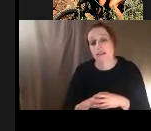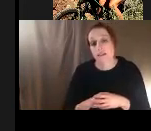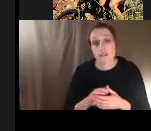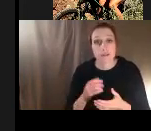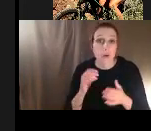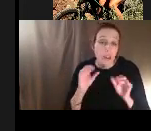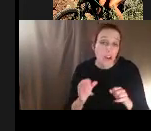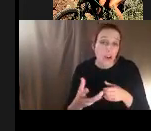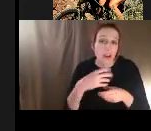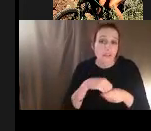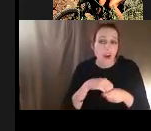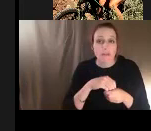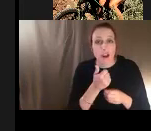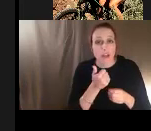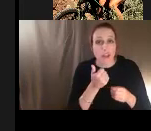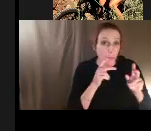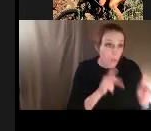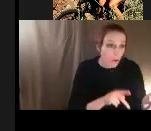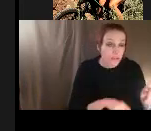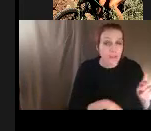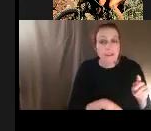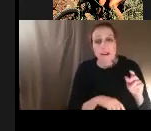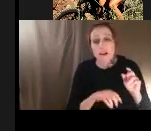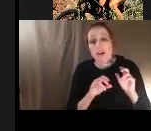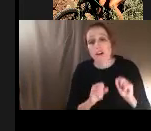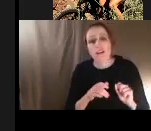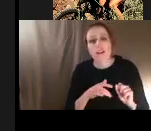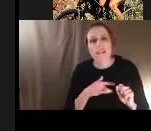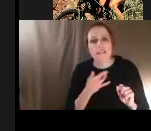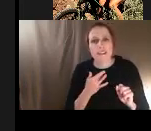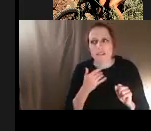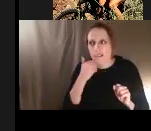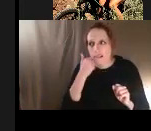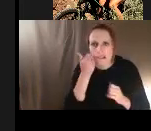of humiliation or betrayal If it's somebody known to that person.